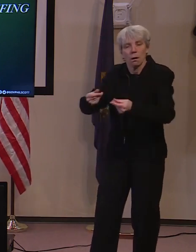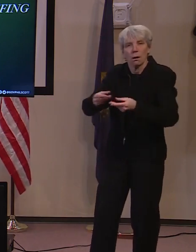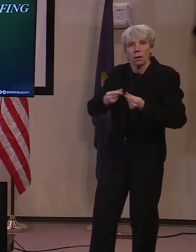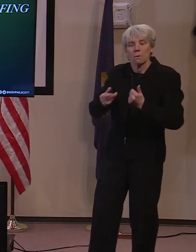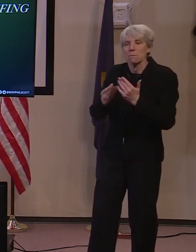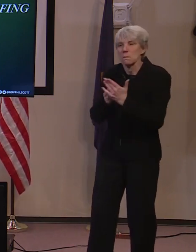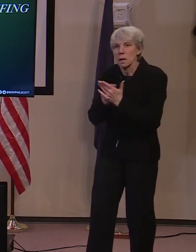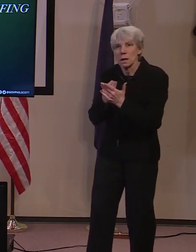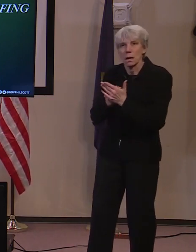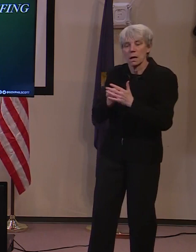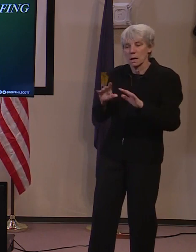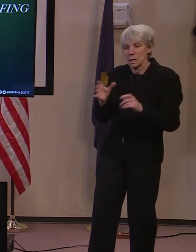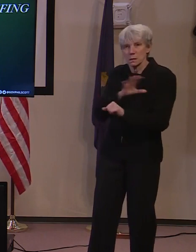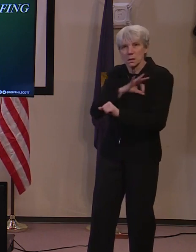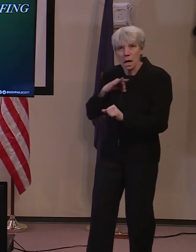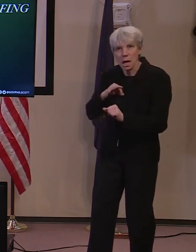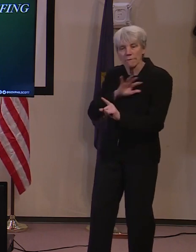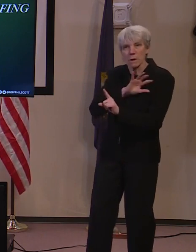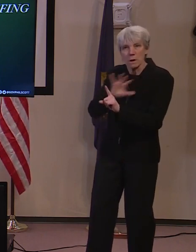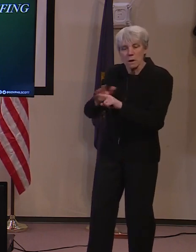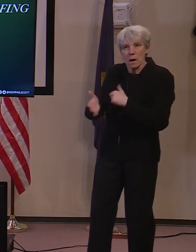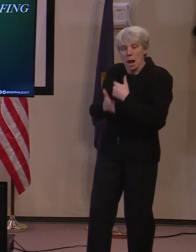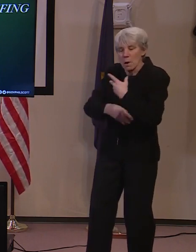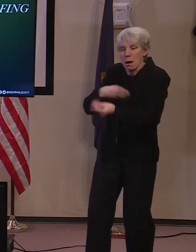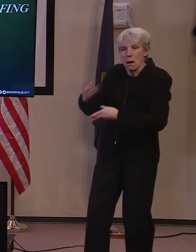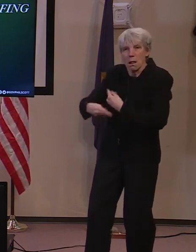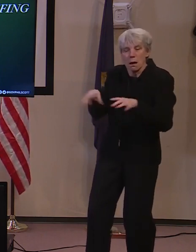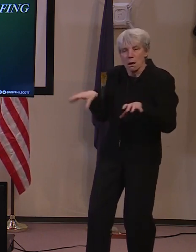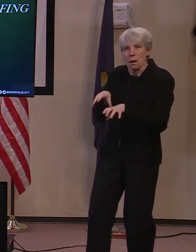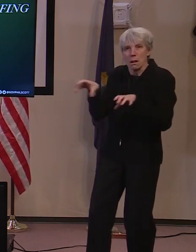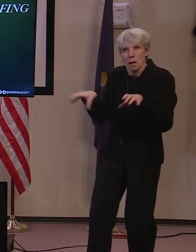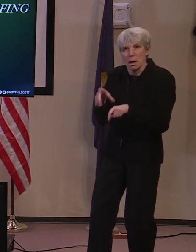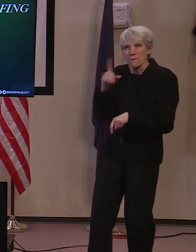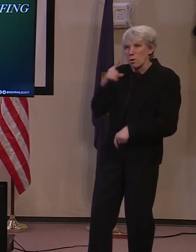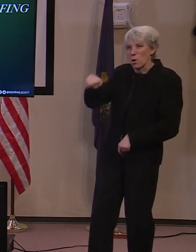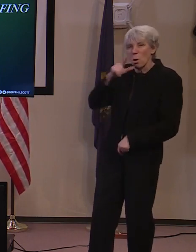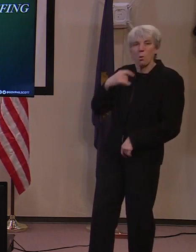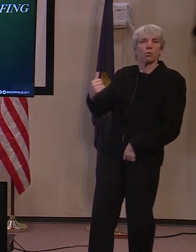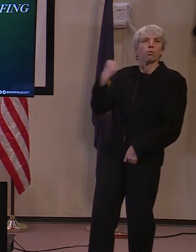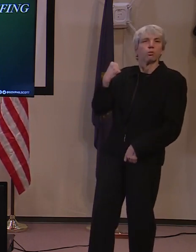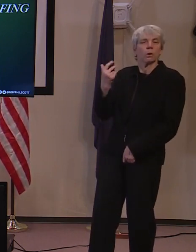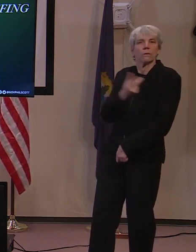those that are not vaccinated and end up in our hospitals. It puts a stress